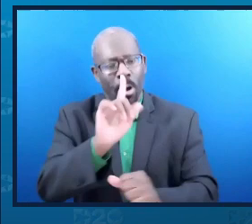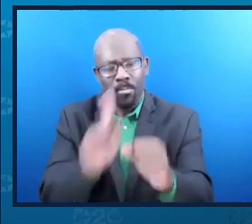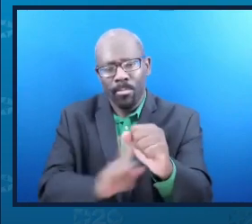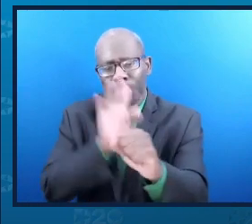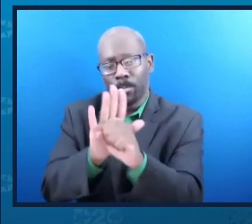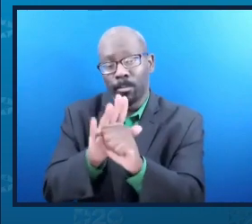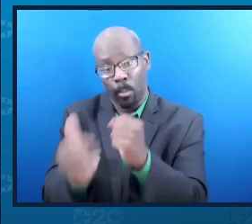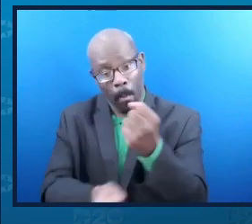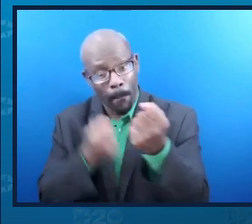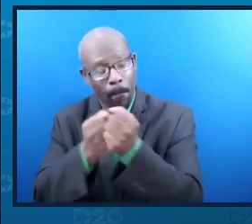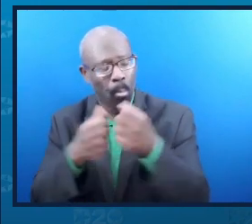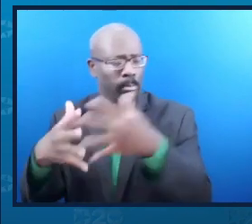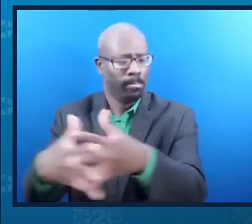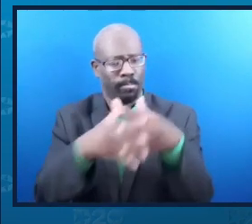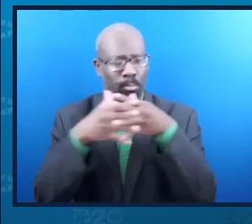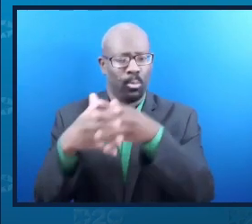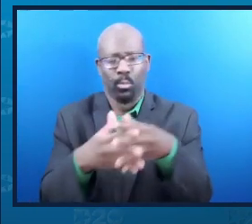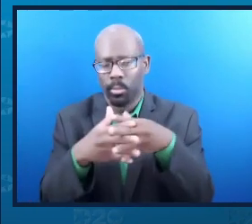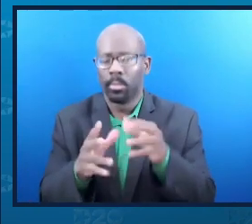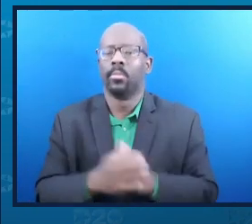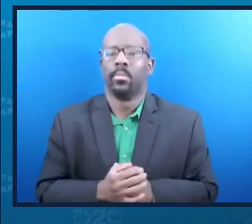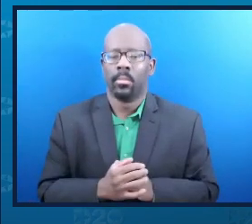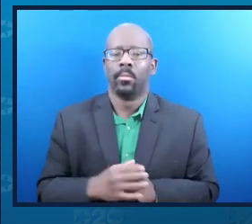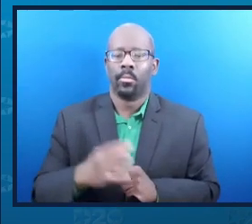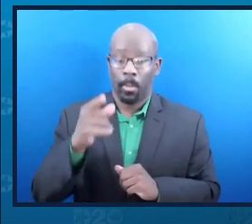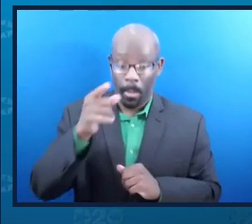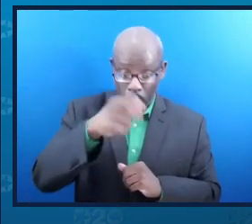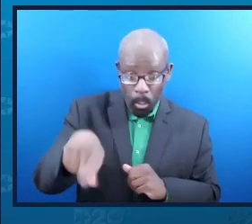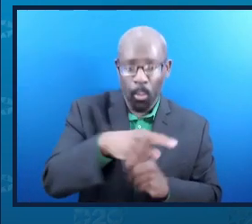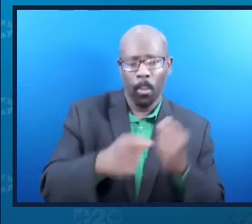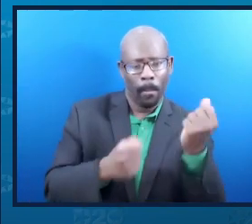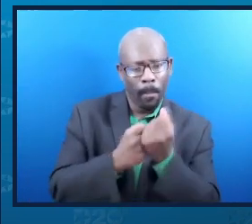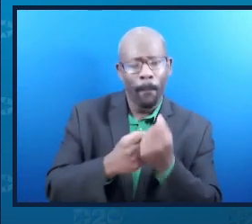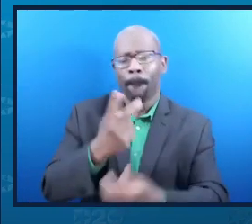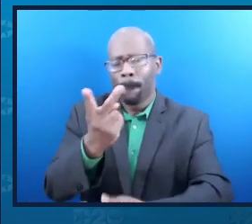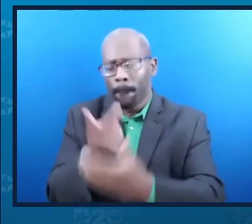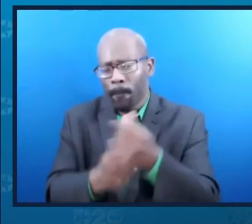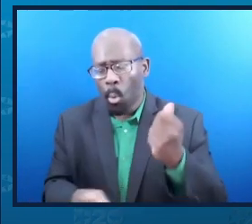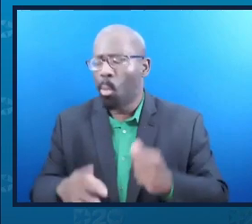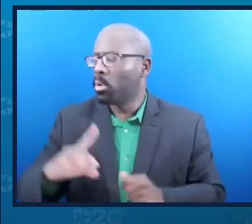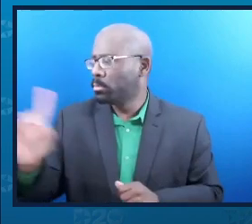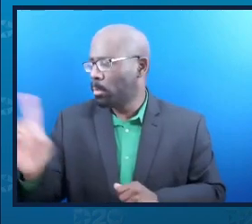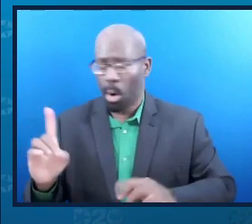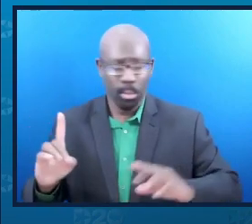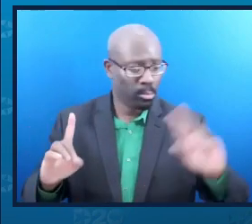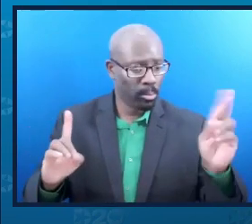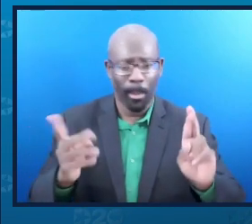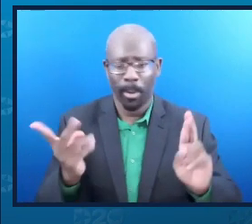PATRIOTISM, JOE BIDEN HAS GARNERED THE RESPECT AND ESTEEM OF COLLEAGUES OF BOTH PARTIANCE